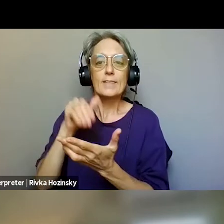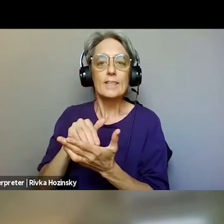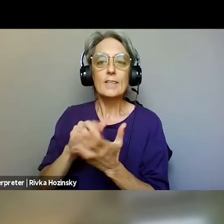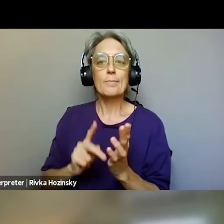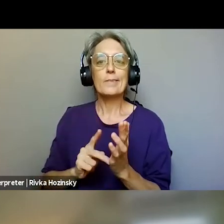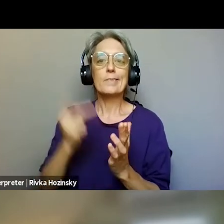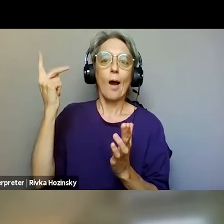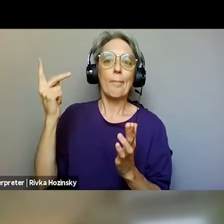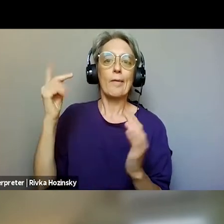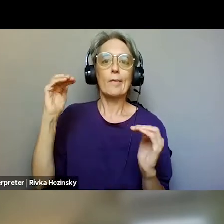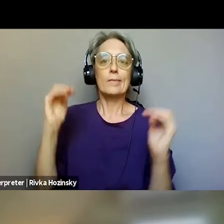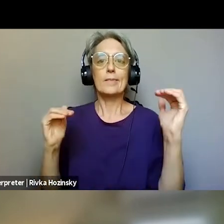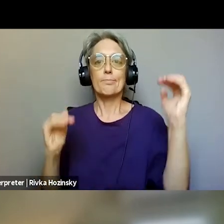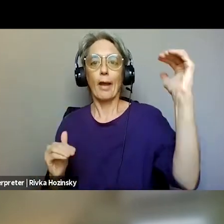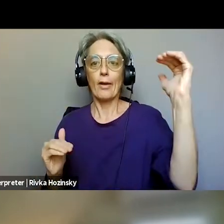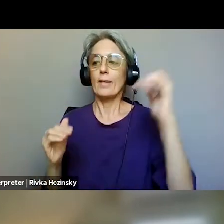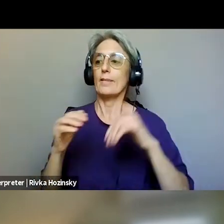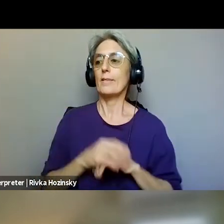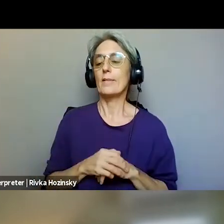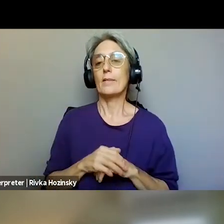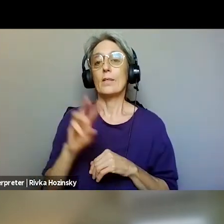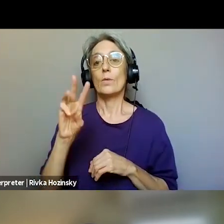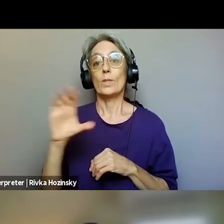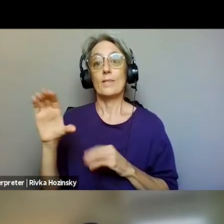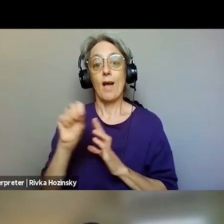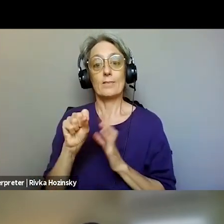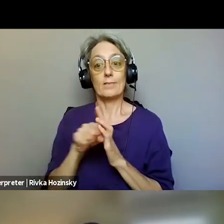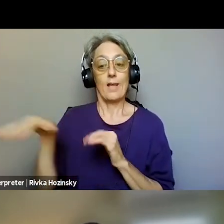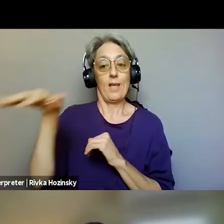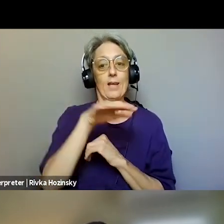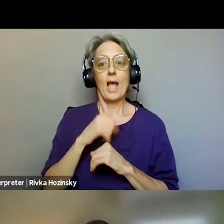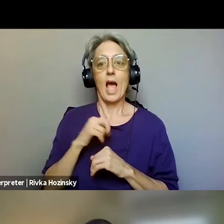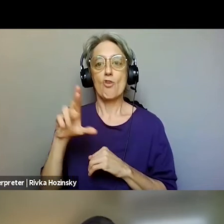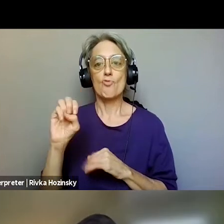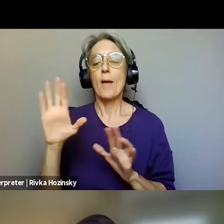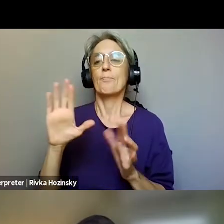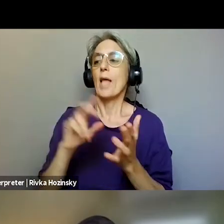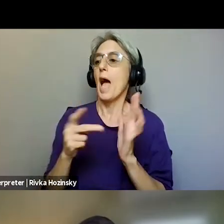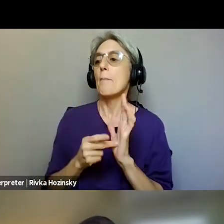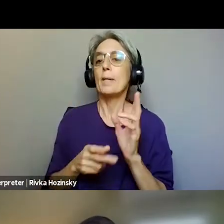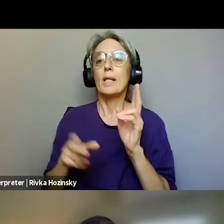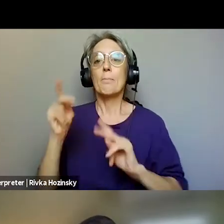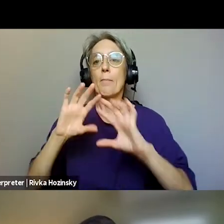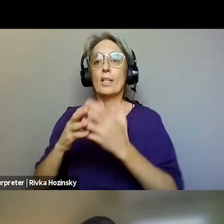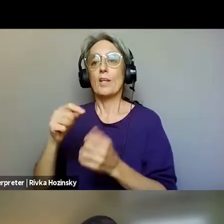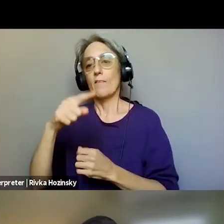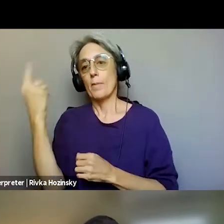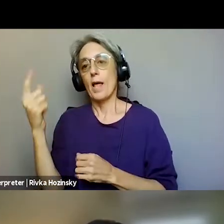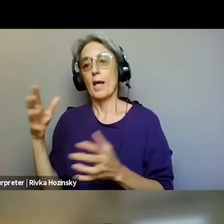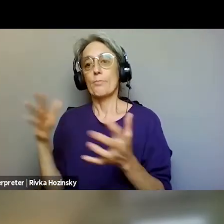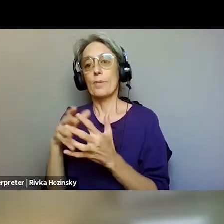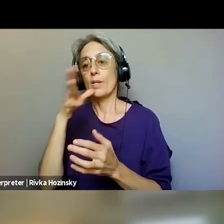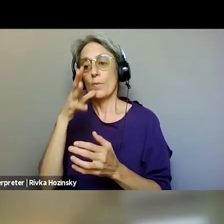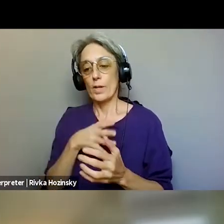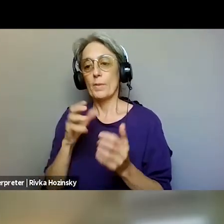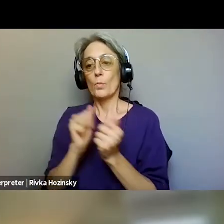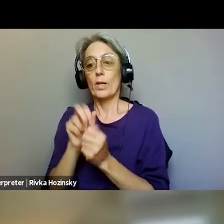in a state like Wisconsin the population of black pregnant women with developmental disability was